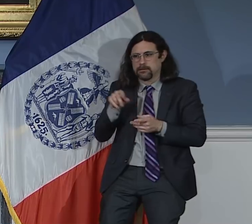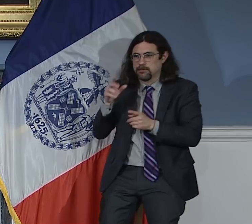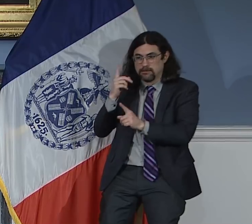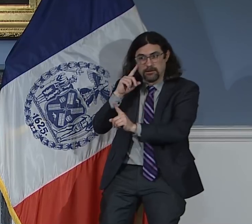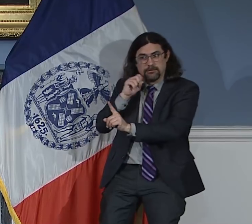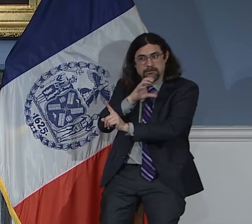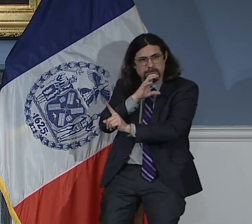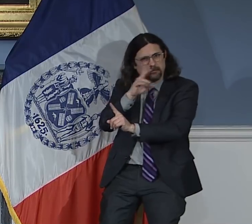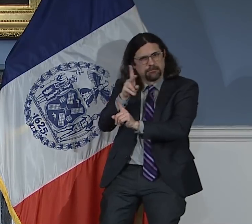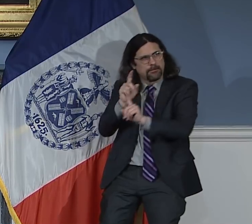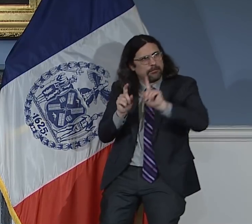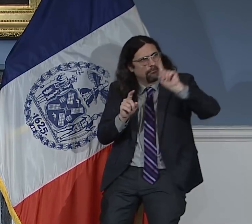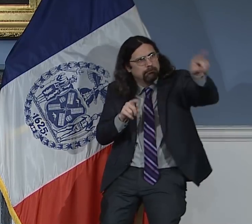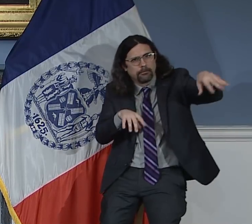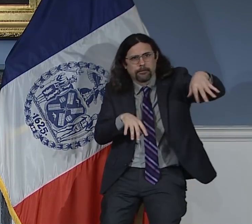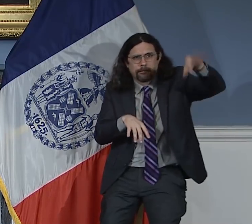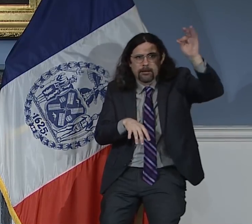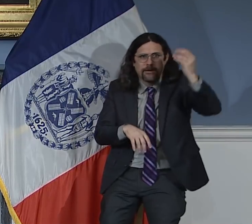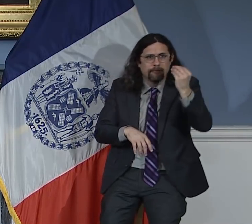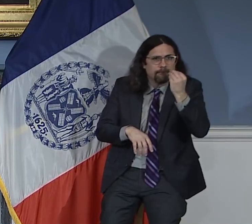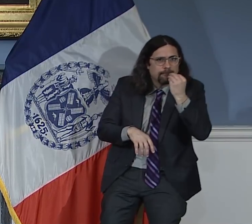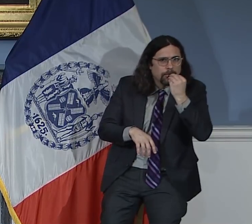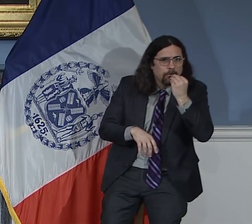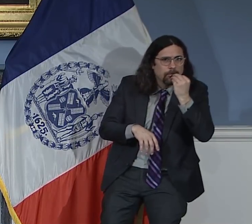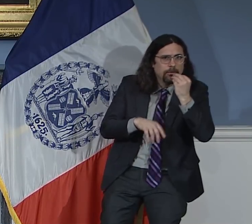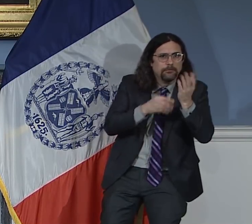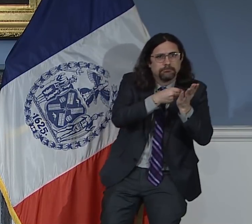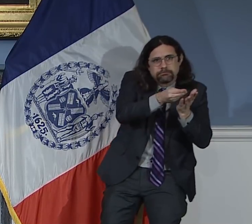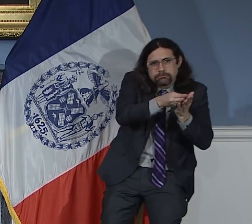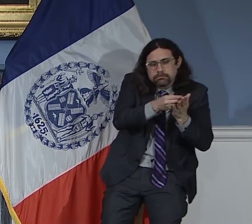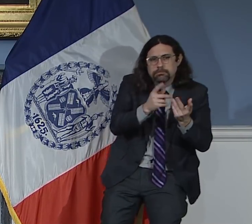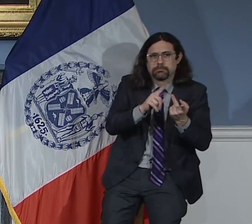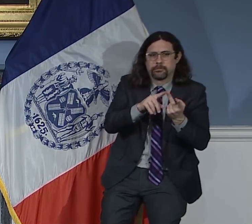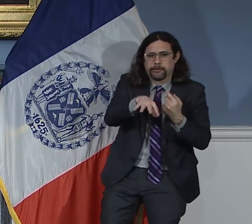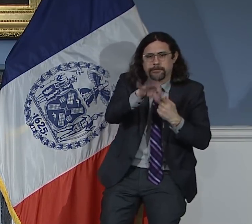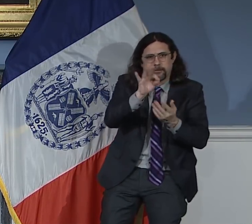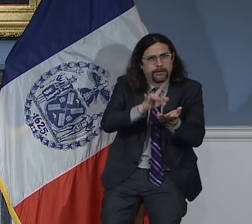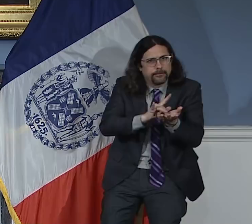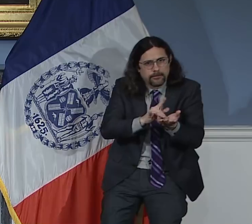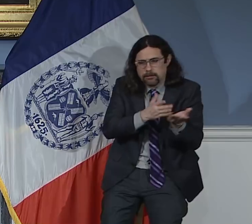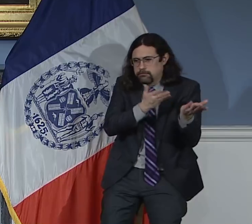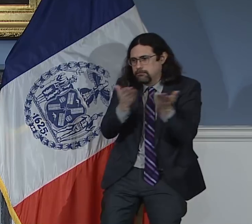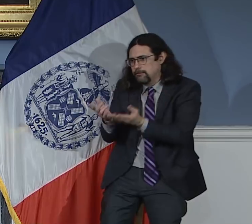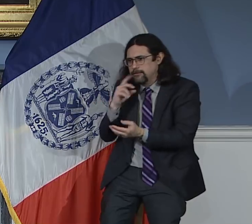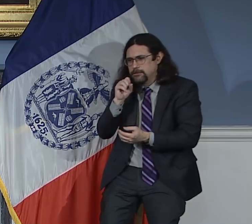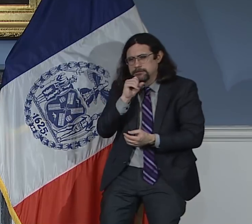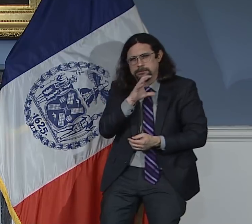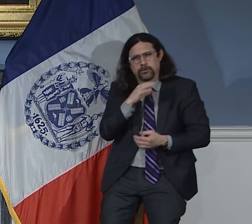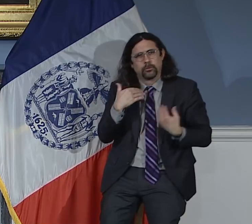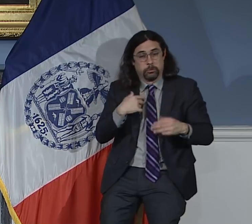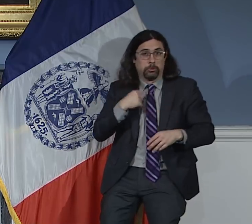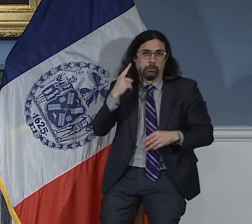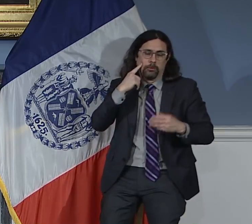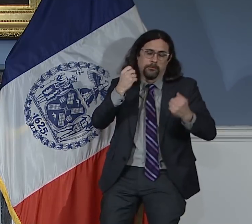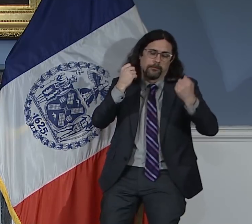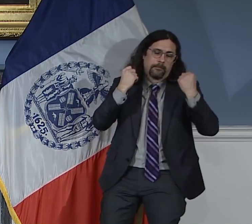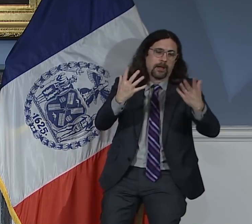GET AROUND SO WELL, HELP THEM OUT, HELP THEM WITH THE GCERORI, ESGET THE MEDICINES TH EYNED.E 'WEVEB EE N GETTING WONDERFUL STORIES FROM ALL